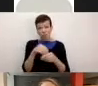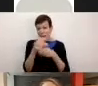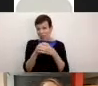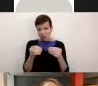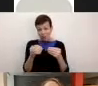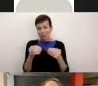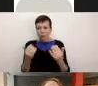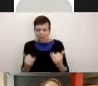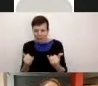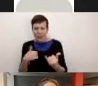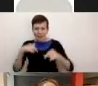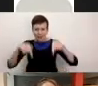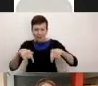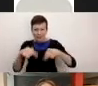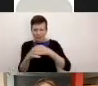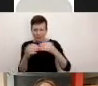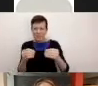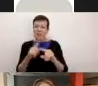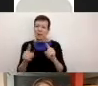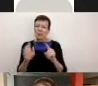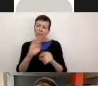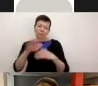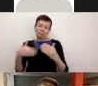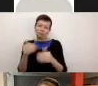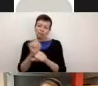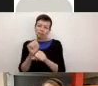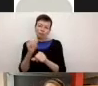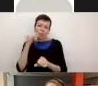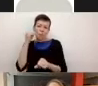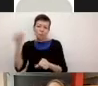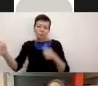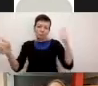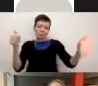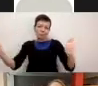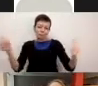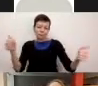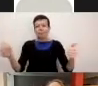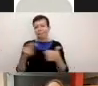So the best way to reach our team is by email.